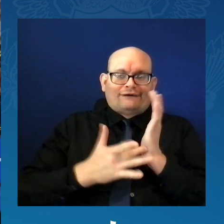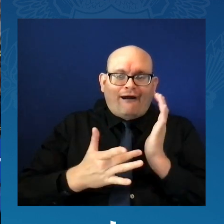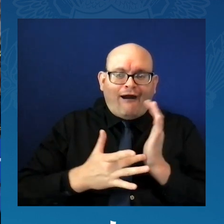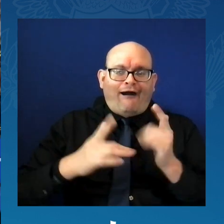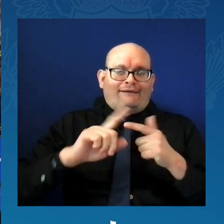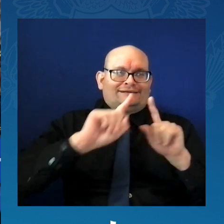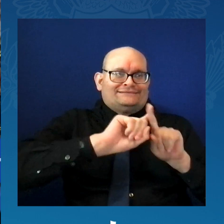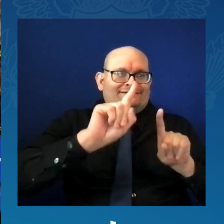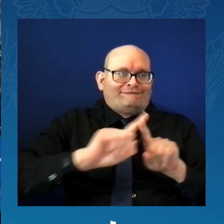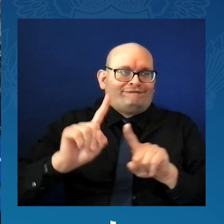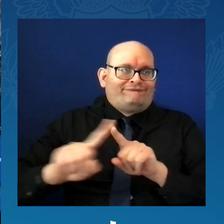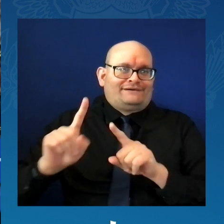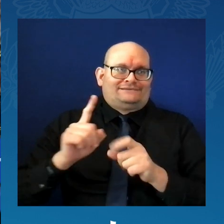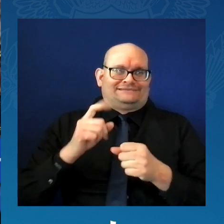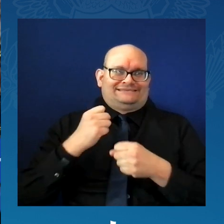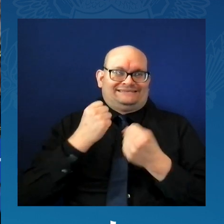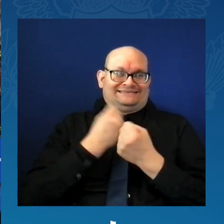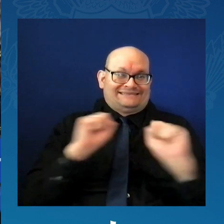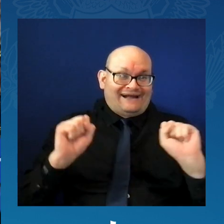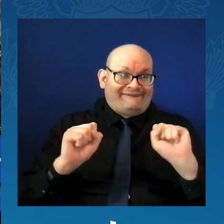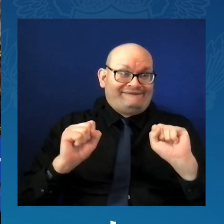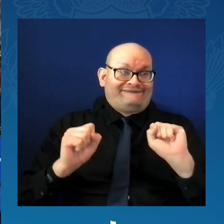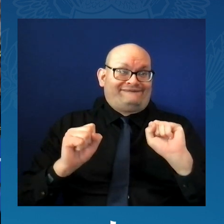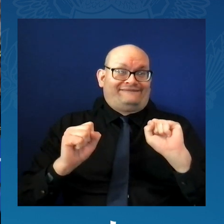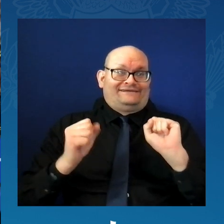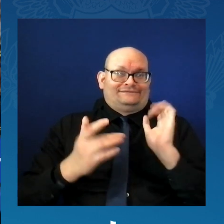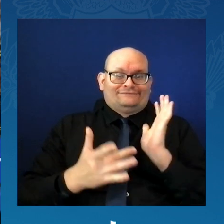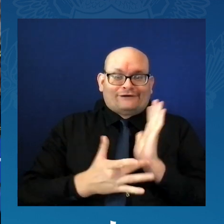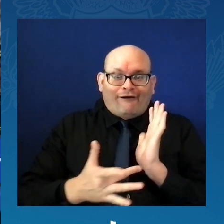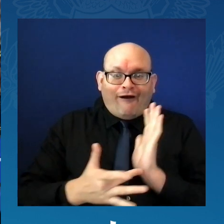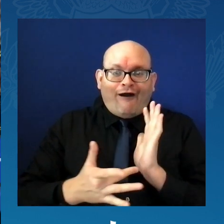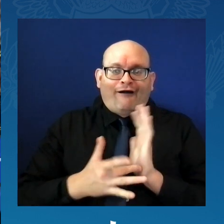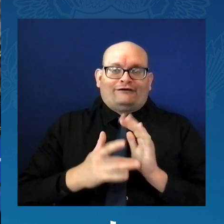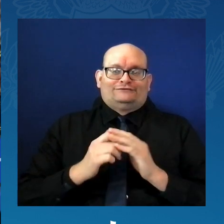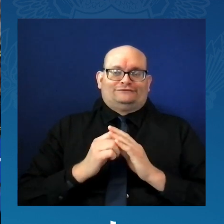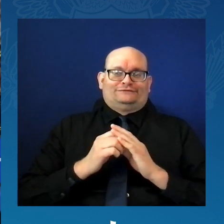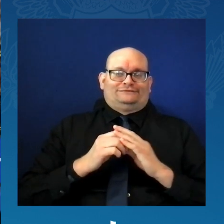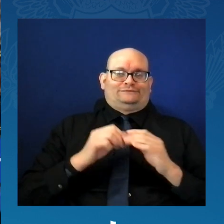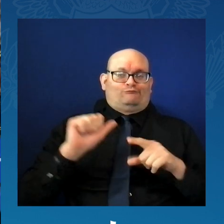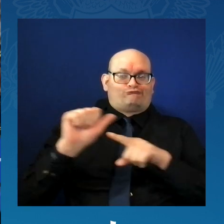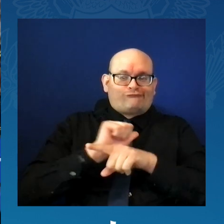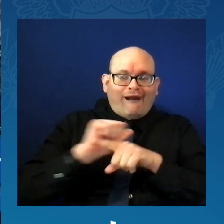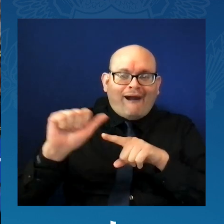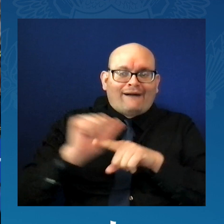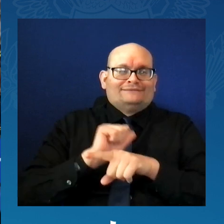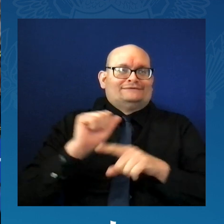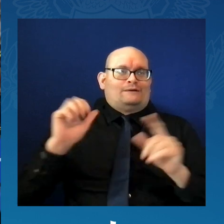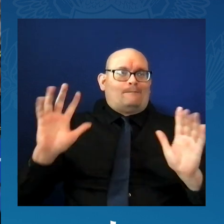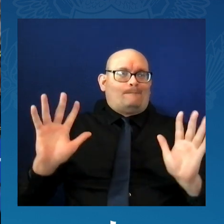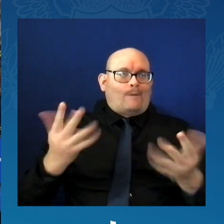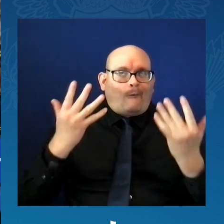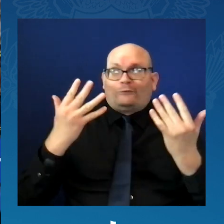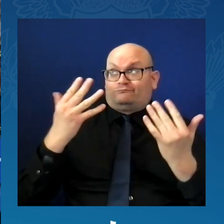and practices that promote safety and responsibility. The U.S. government, along with the space insurance providers,